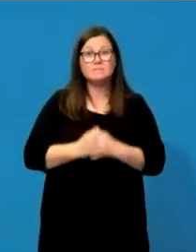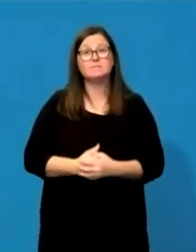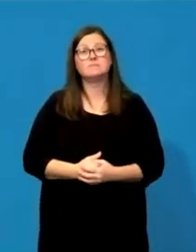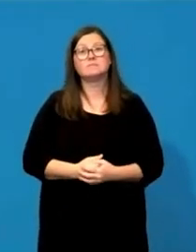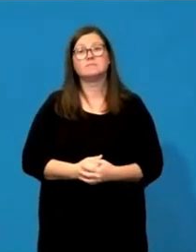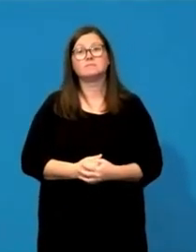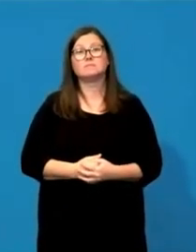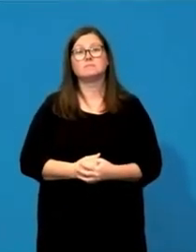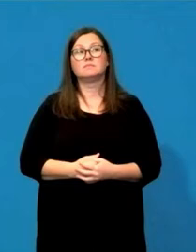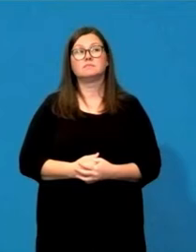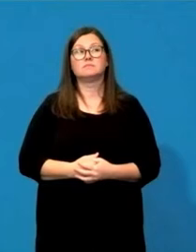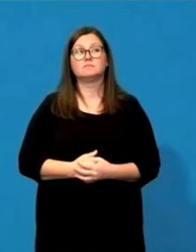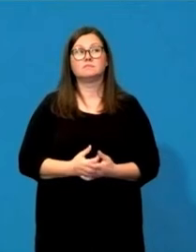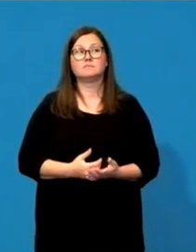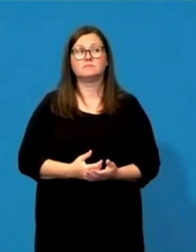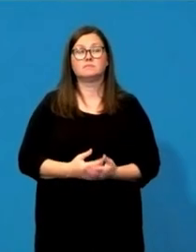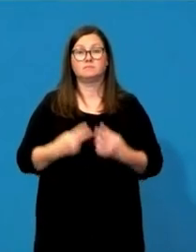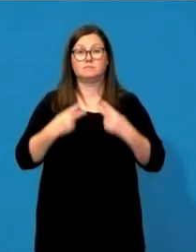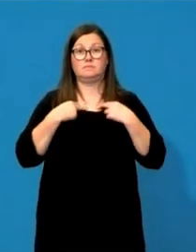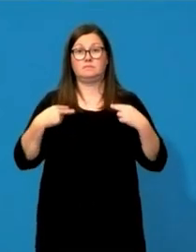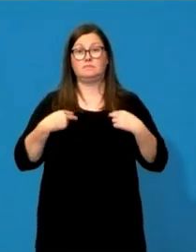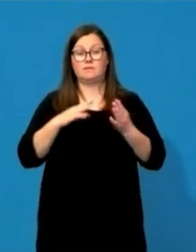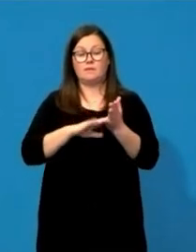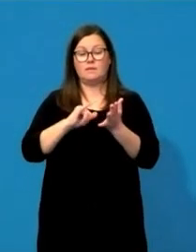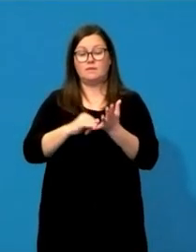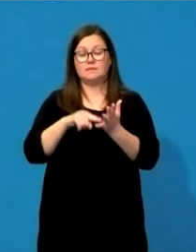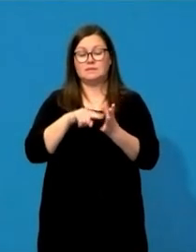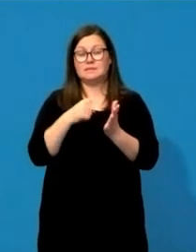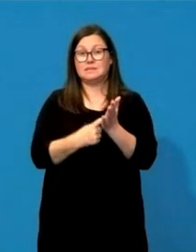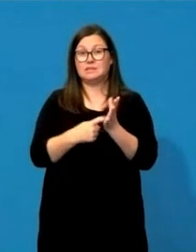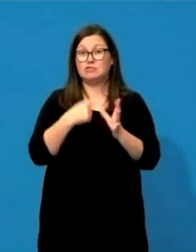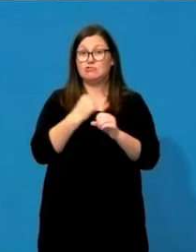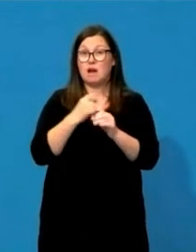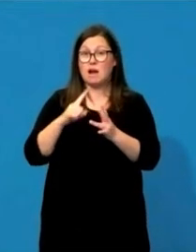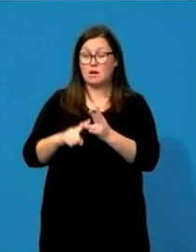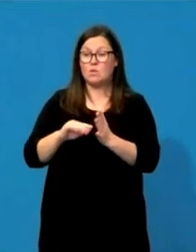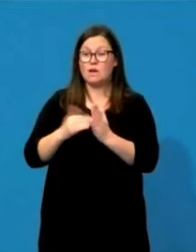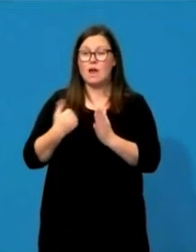Thank you. We will now have an opportunity to speak with Topsy, who you can